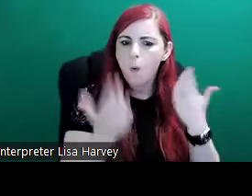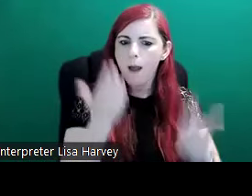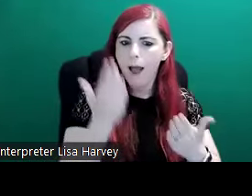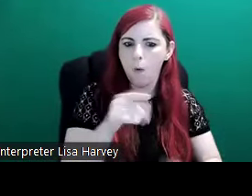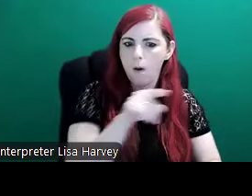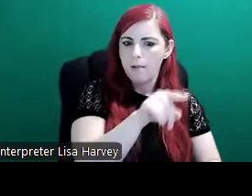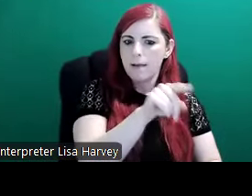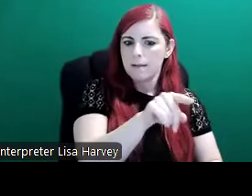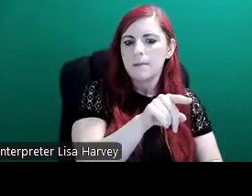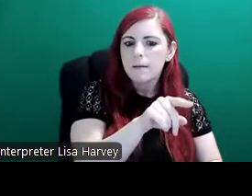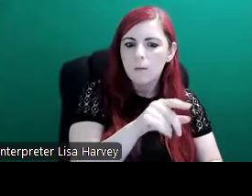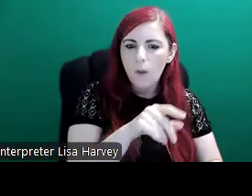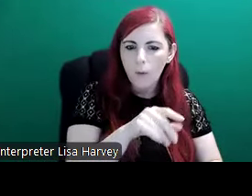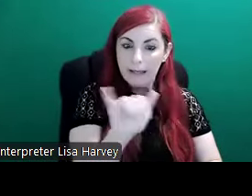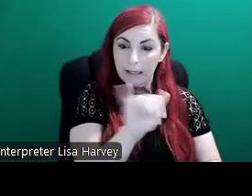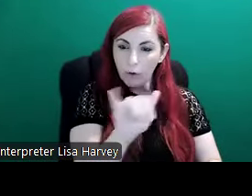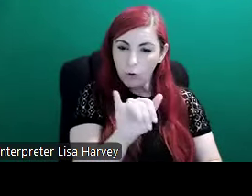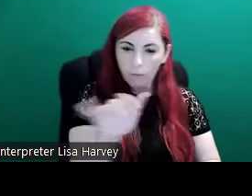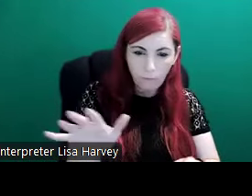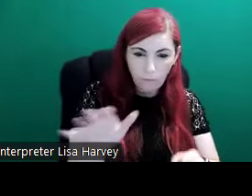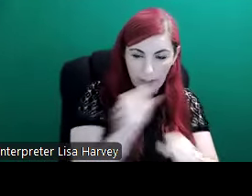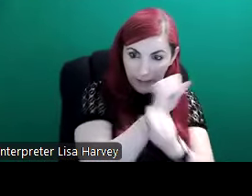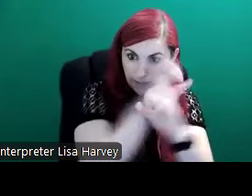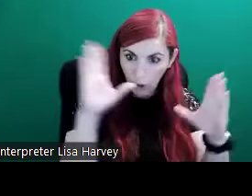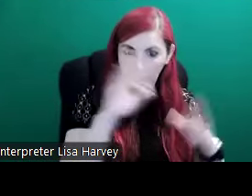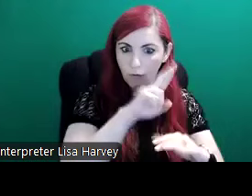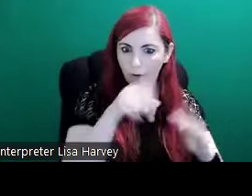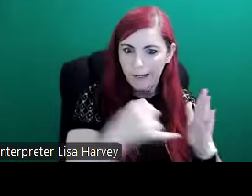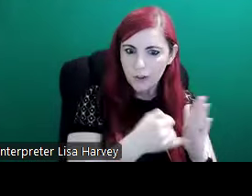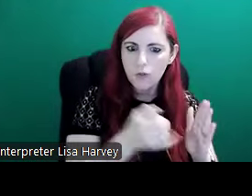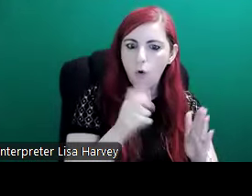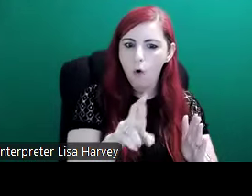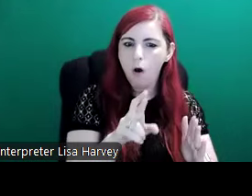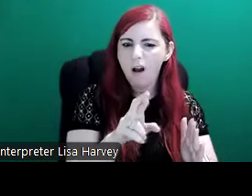explicitly religious or had their origins in religious art. This was in itself